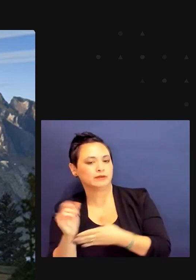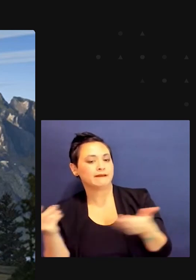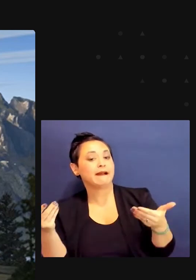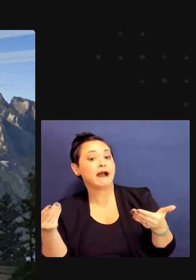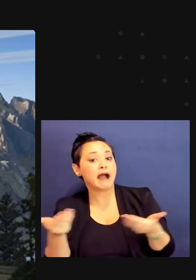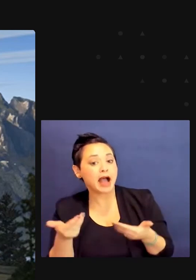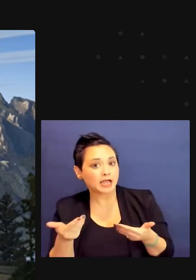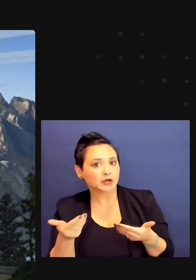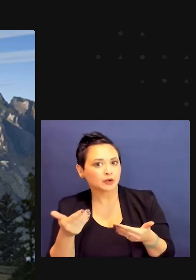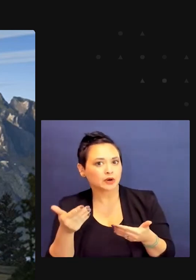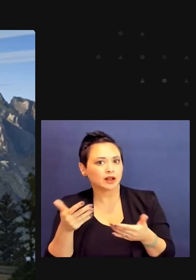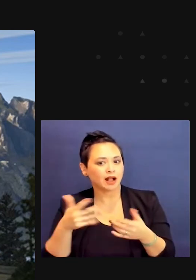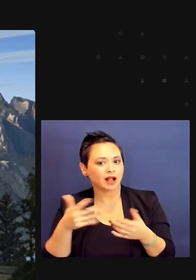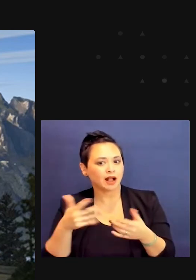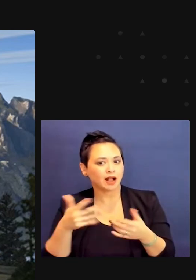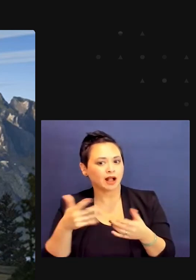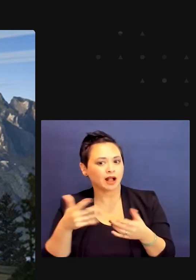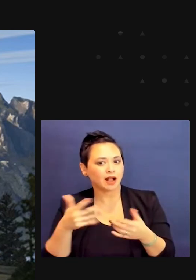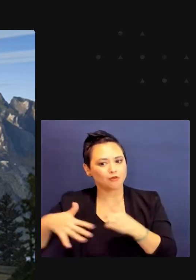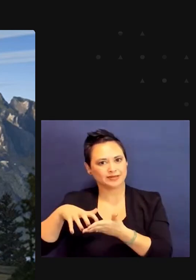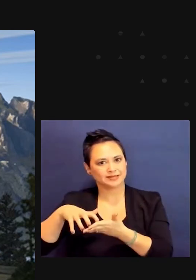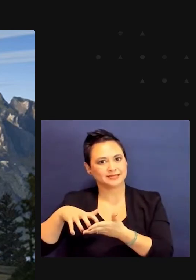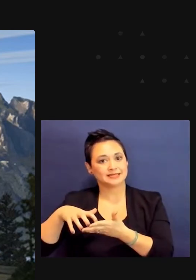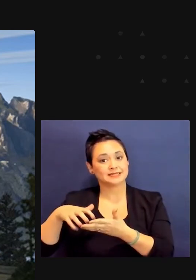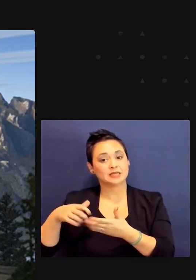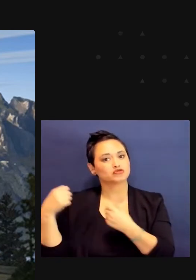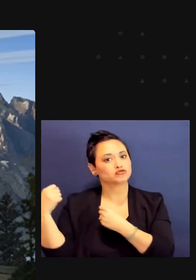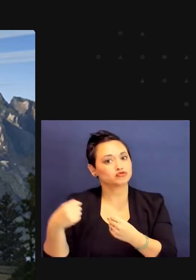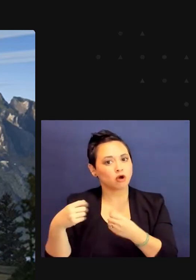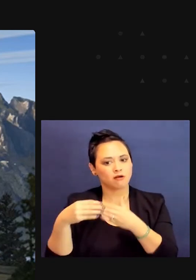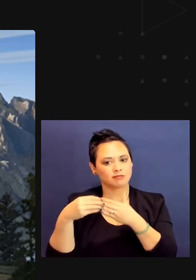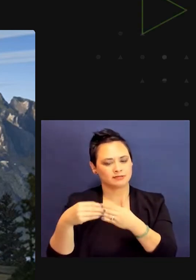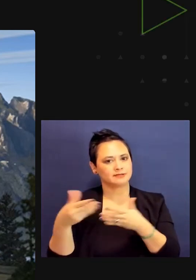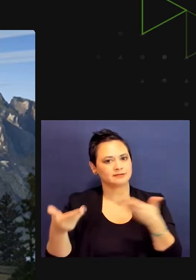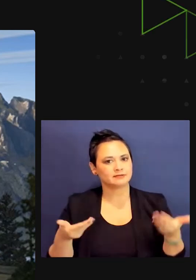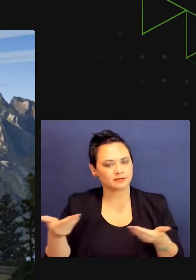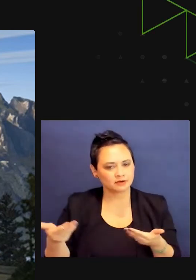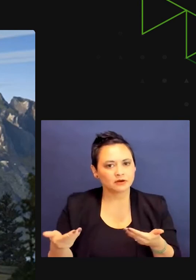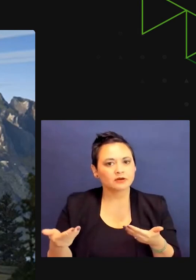that are strong in areas that you aren't. I think your leadership team, really think about it.